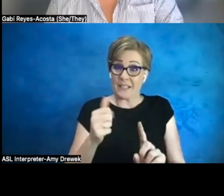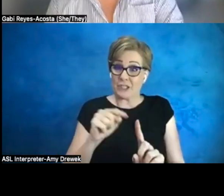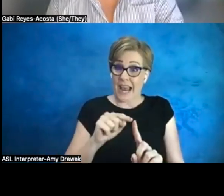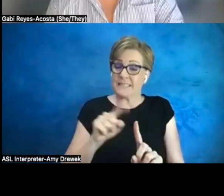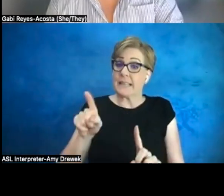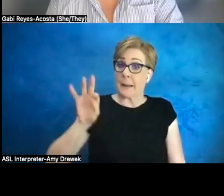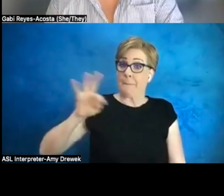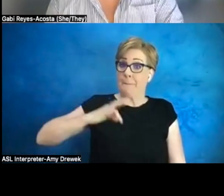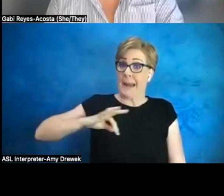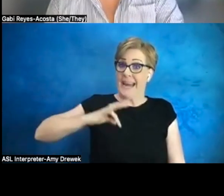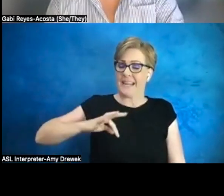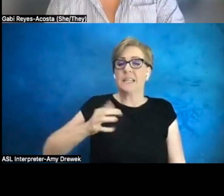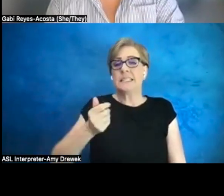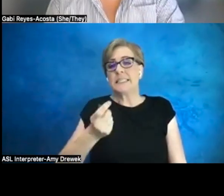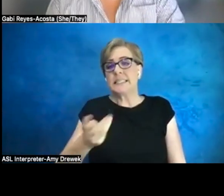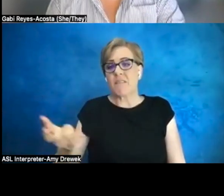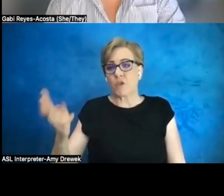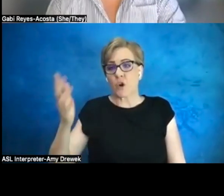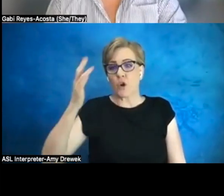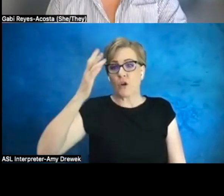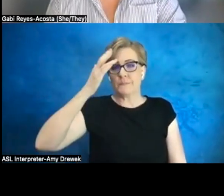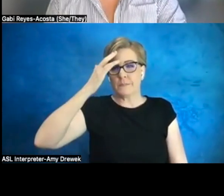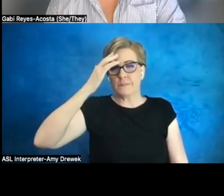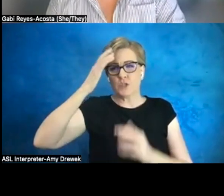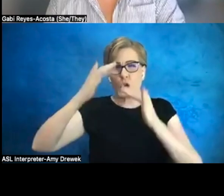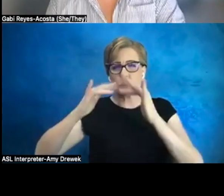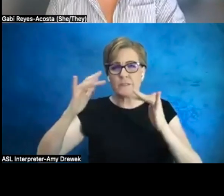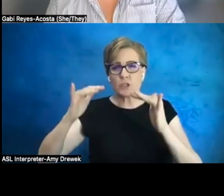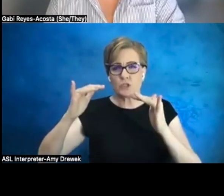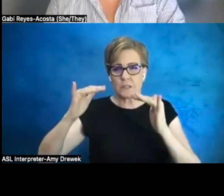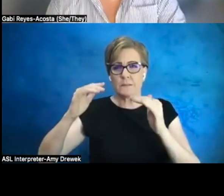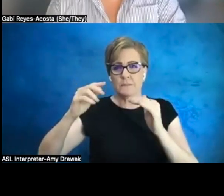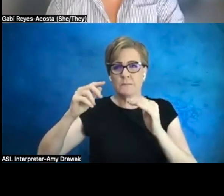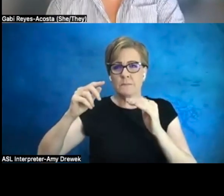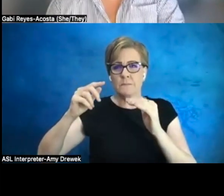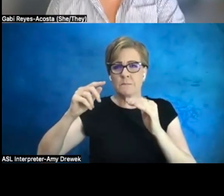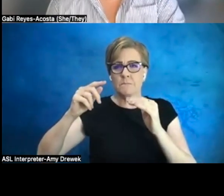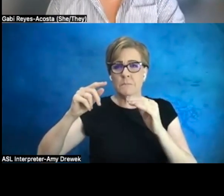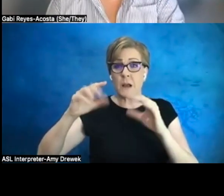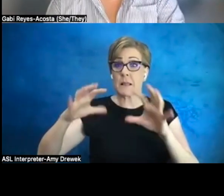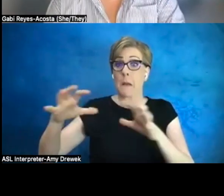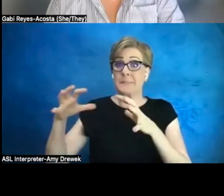neurodivergent clubs at our college campuses. I hope they can partner." That is a great